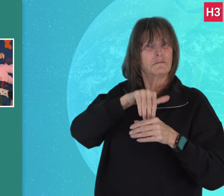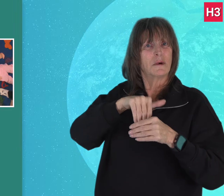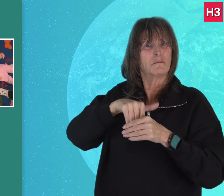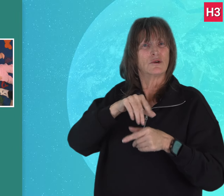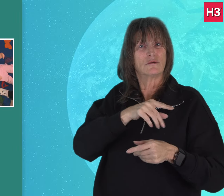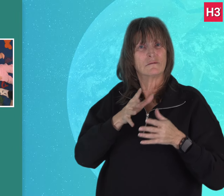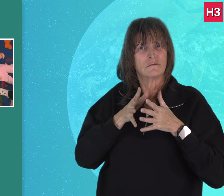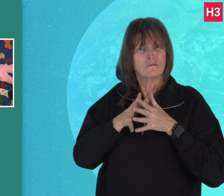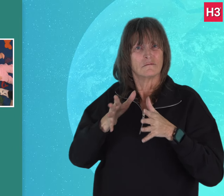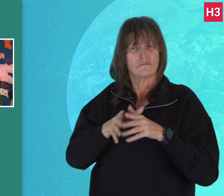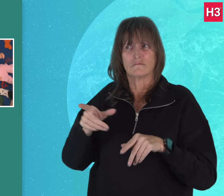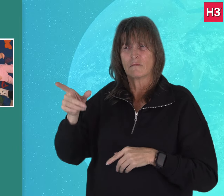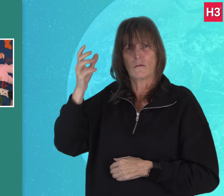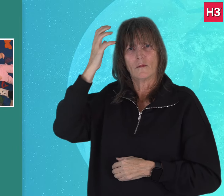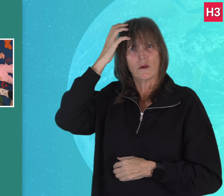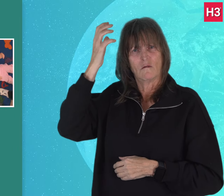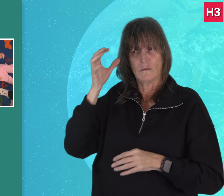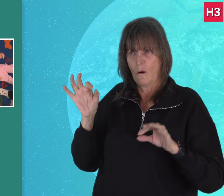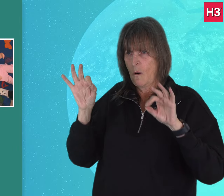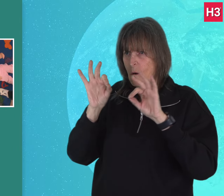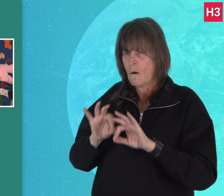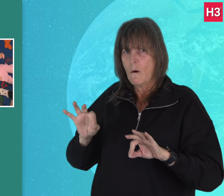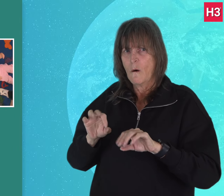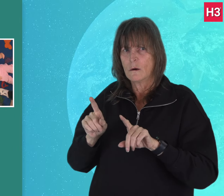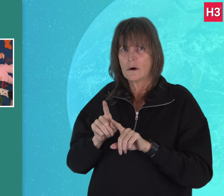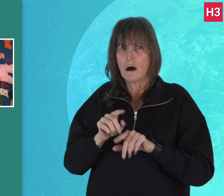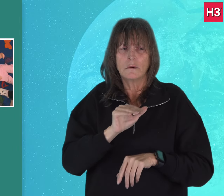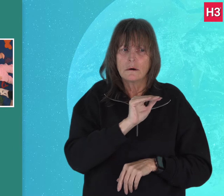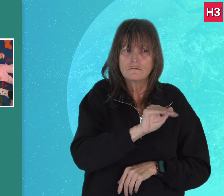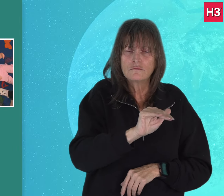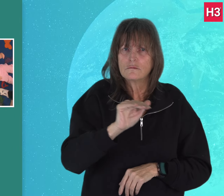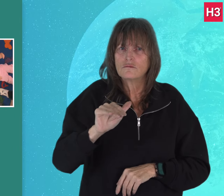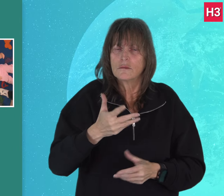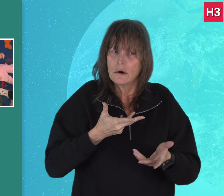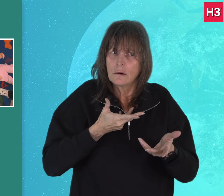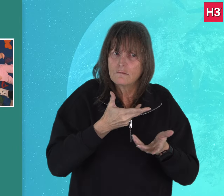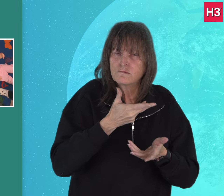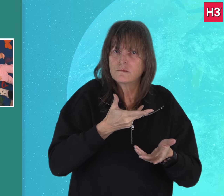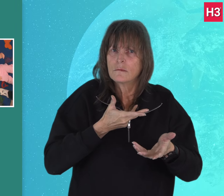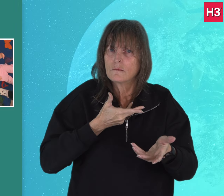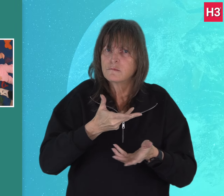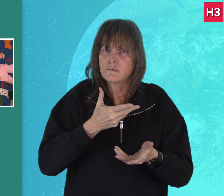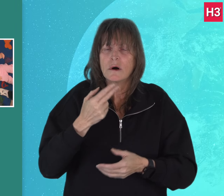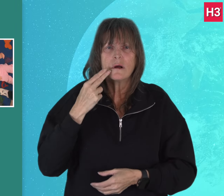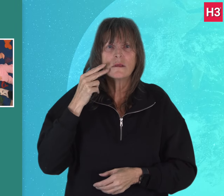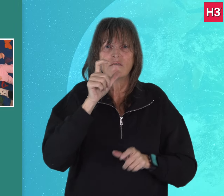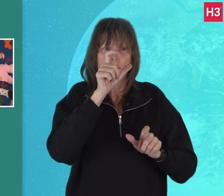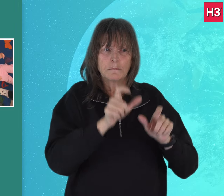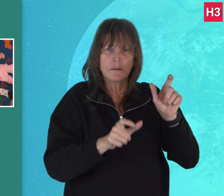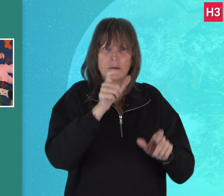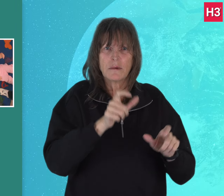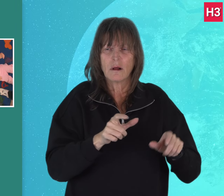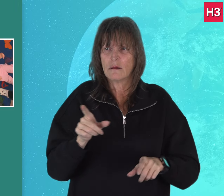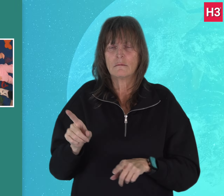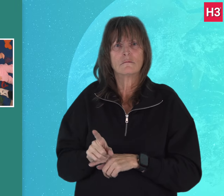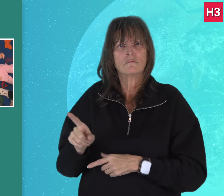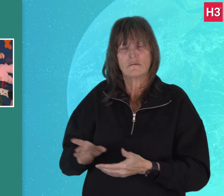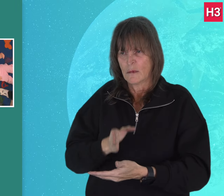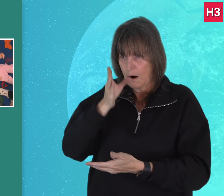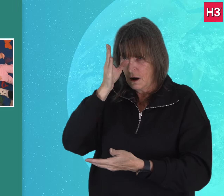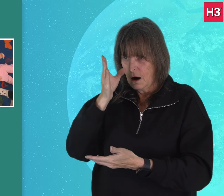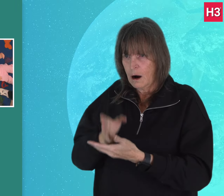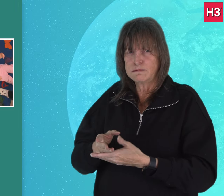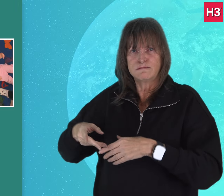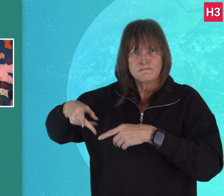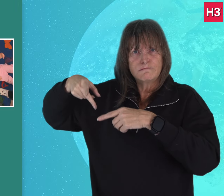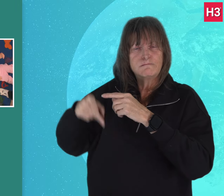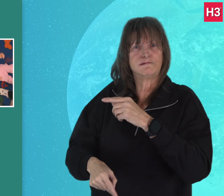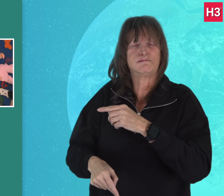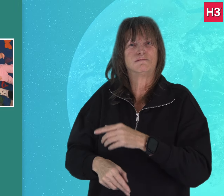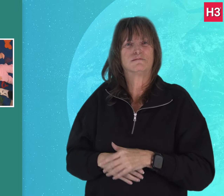Community members say the government did not consult with Deaf people